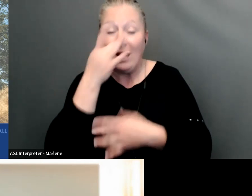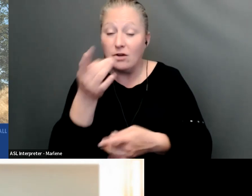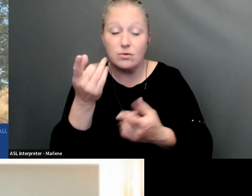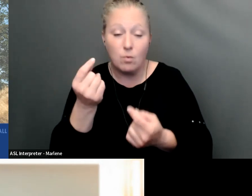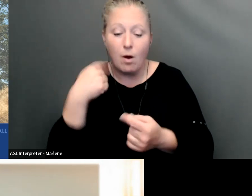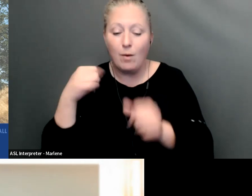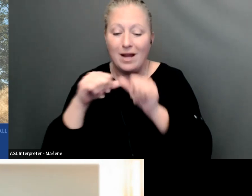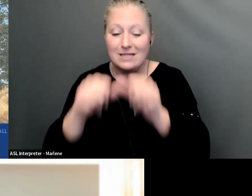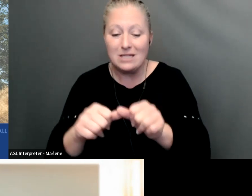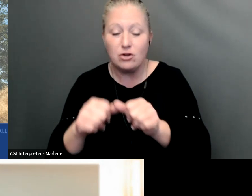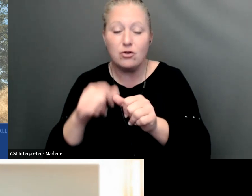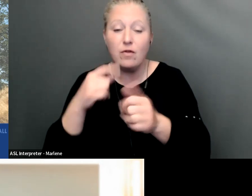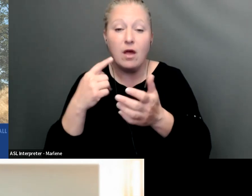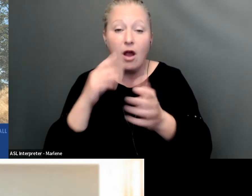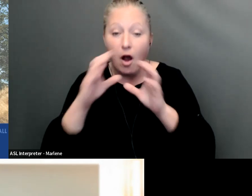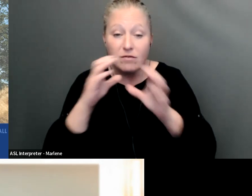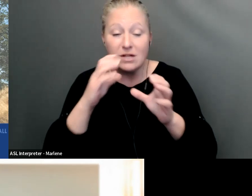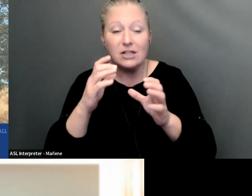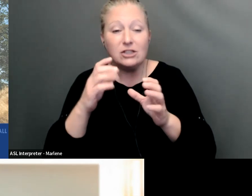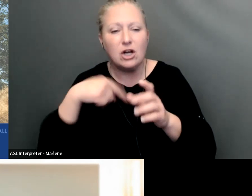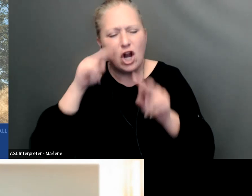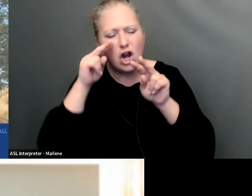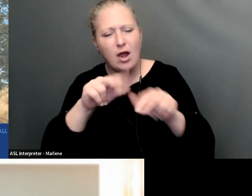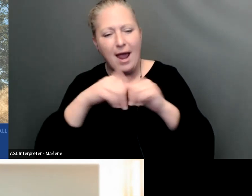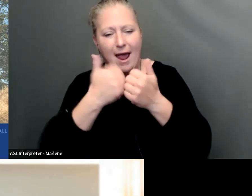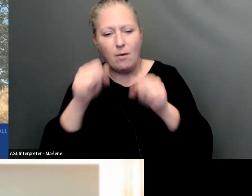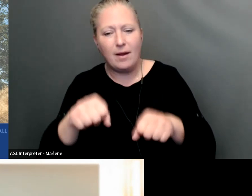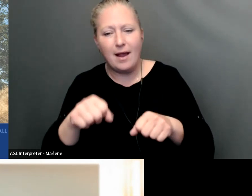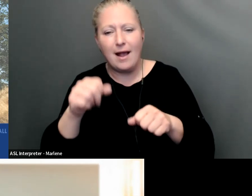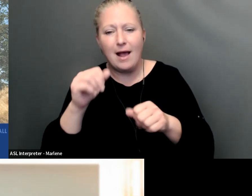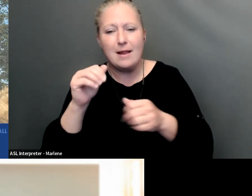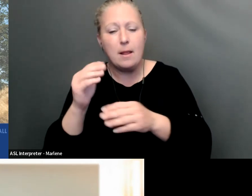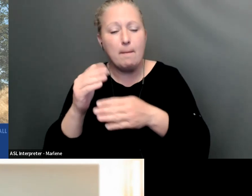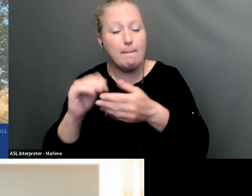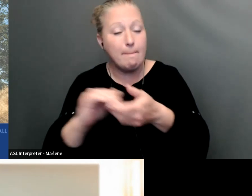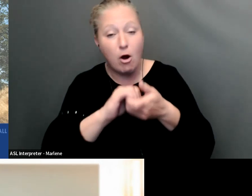continue this conversation is to look at like, how can these partnerships that we're discussing, how